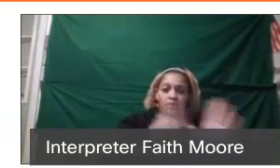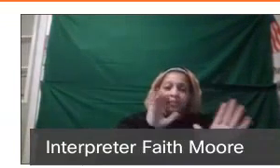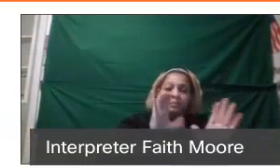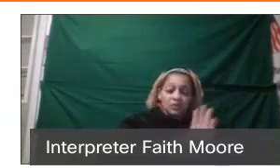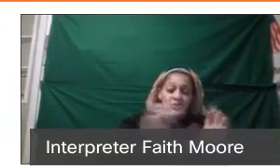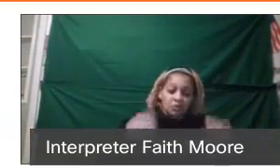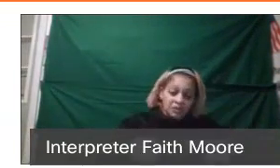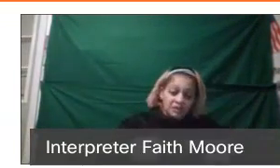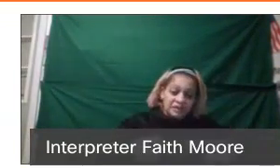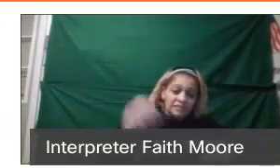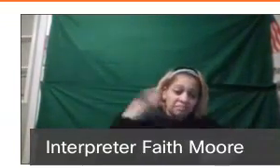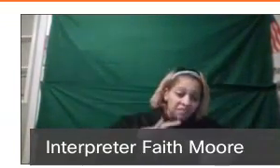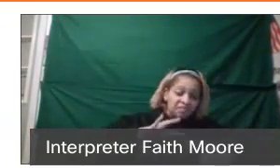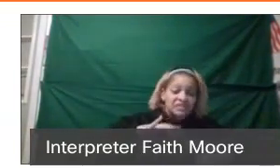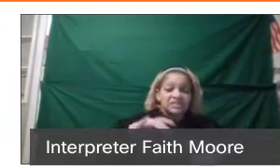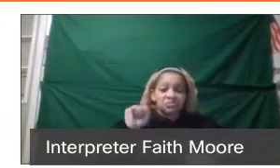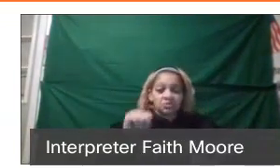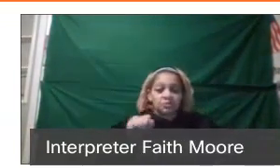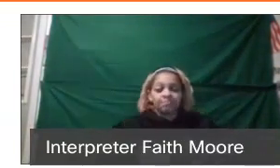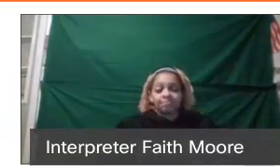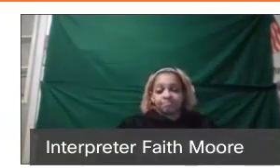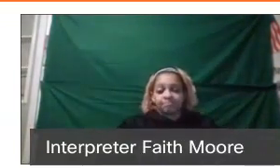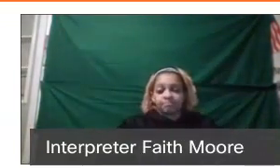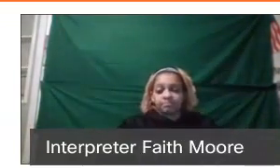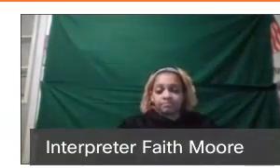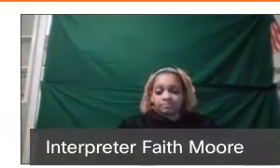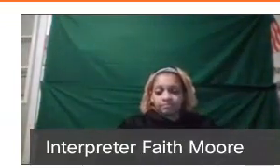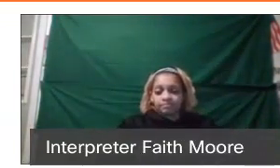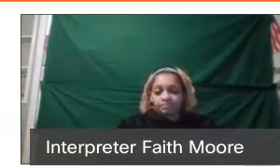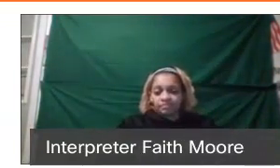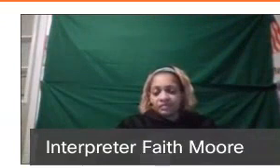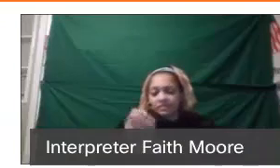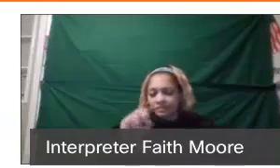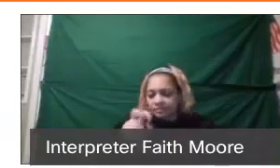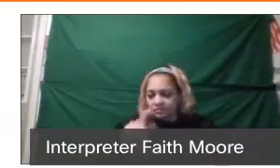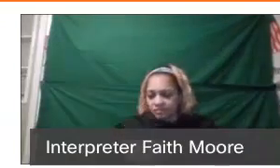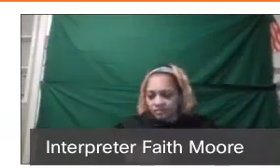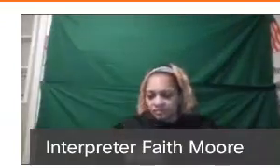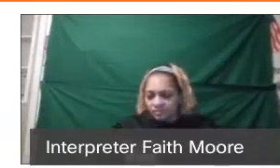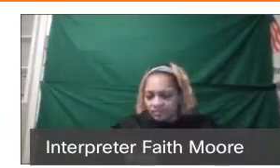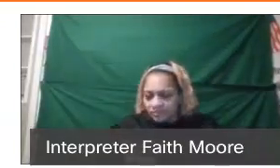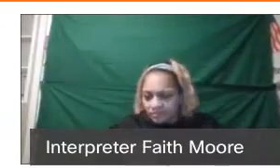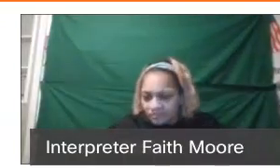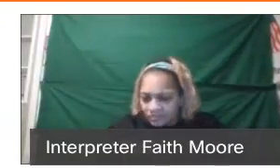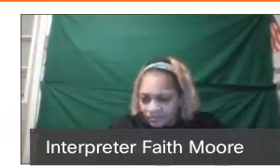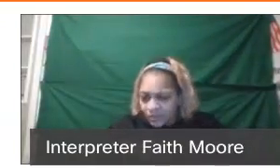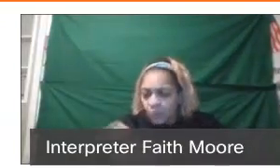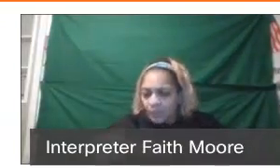My beneficial. Okay. Yeah, I, we should probably, let's discuss some work offline.